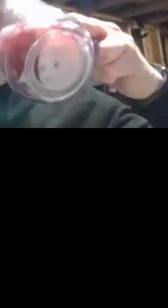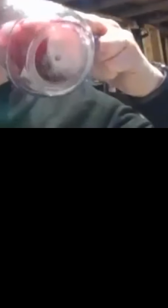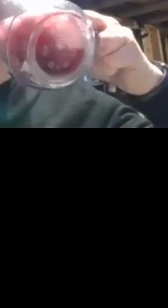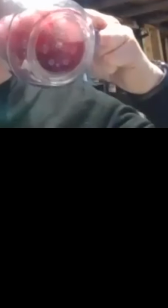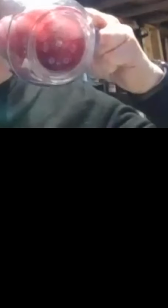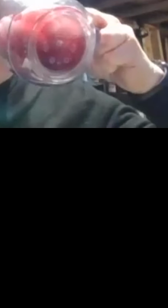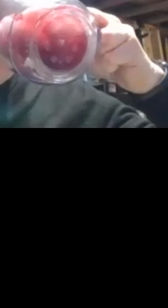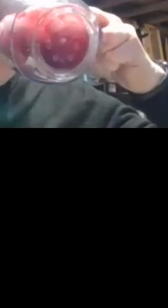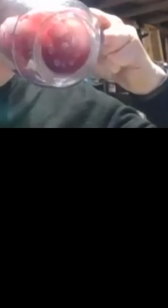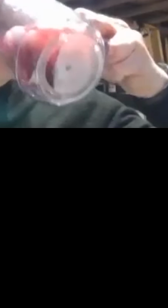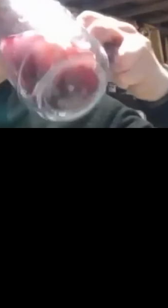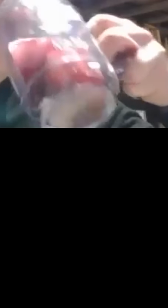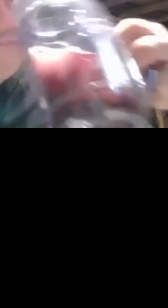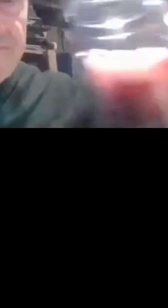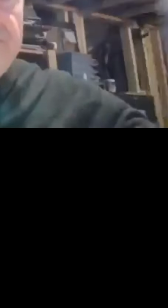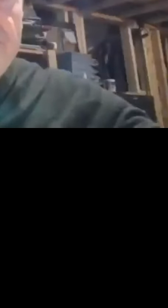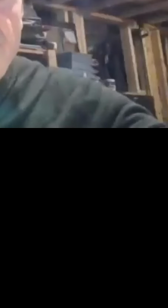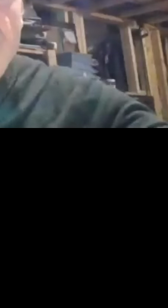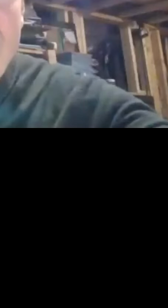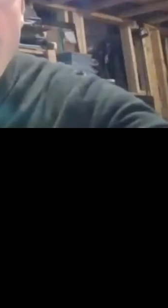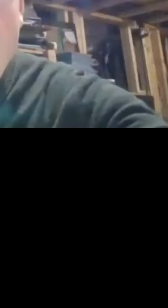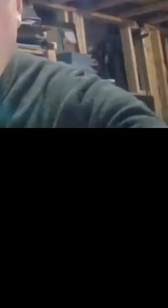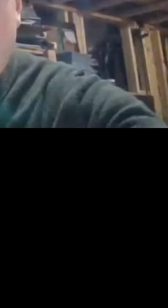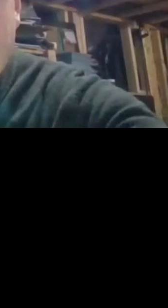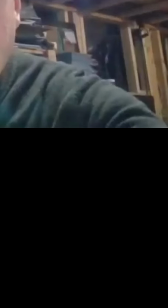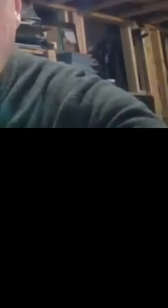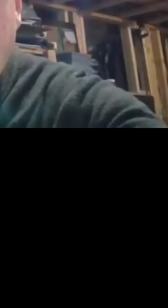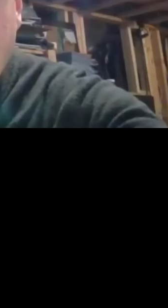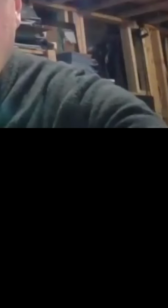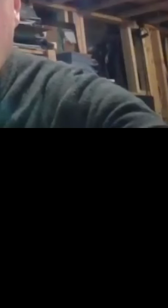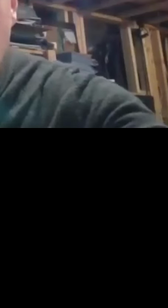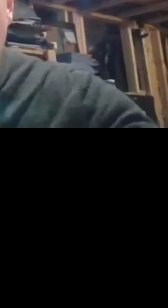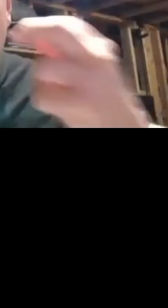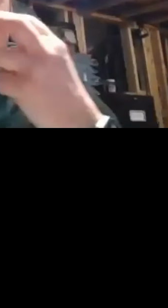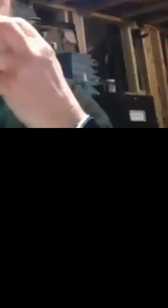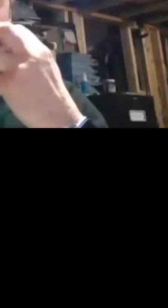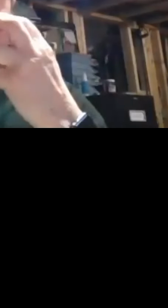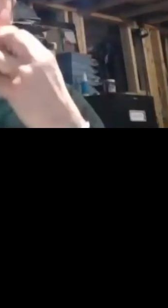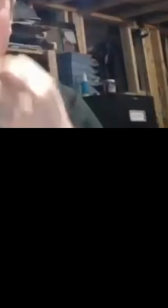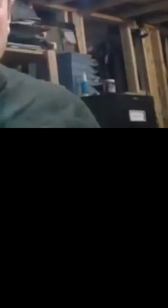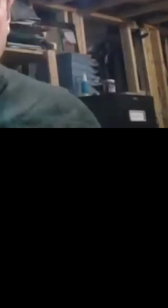. » JOHN MOSSA: I would maybe also approach